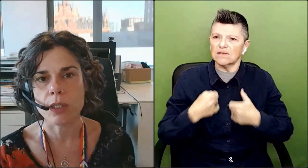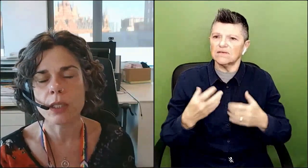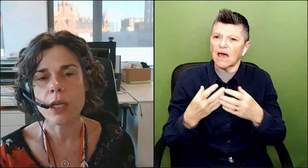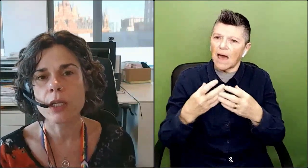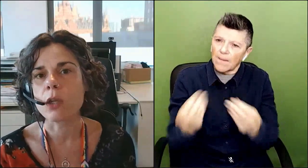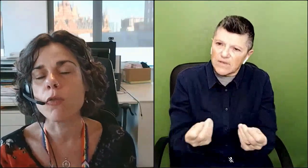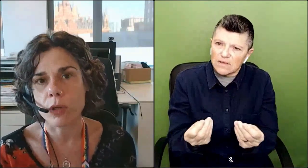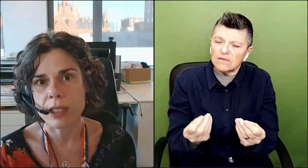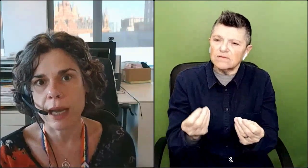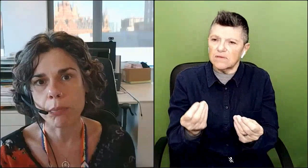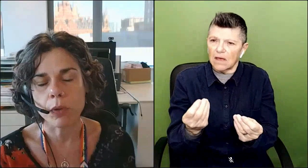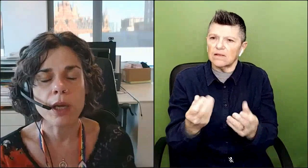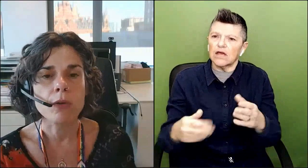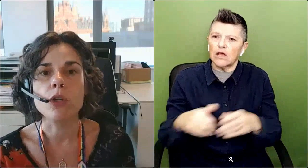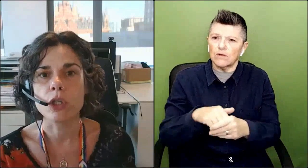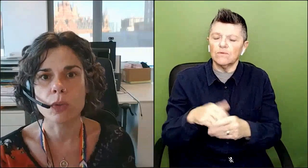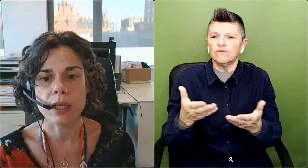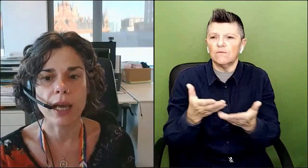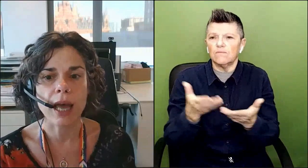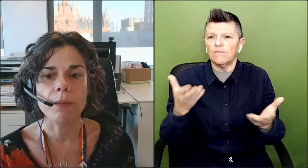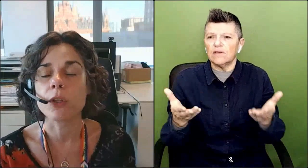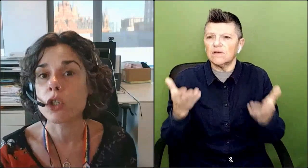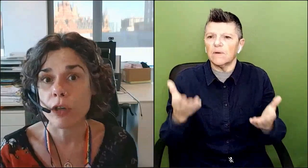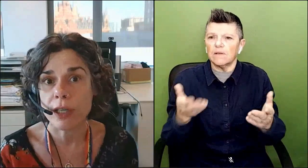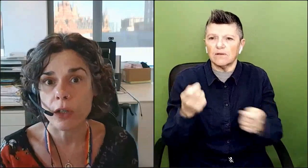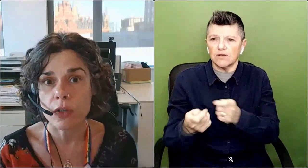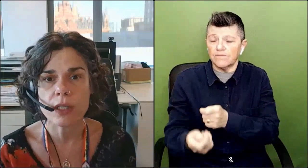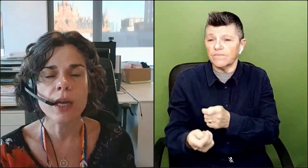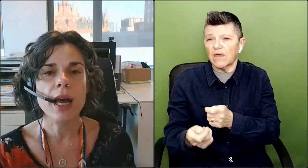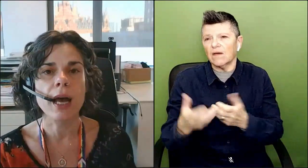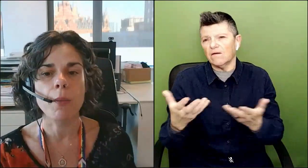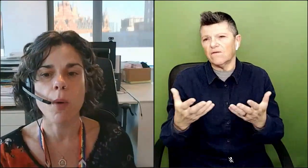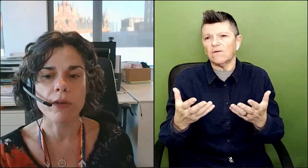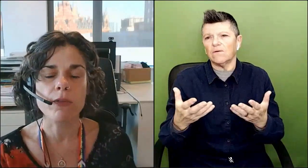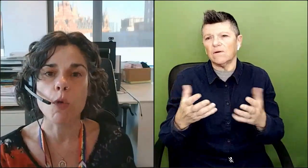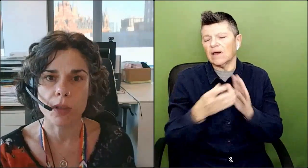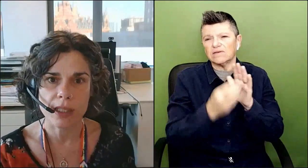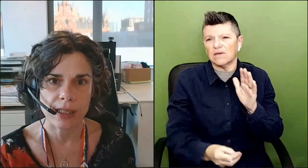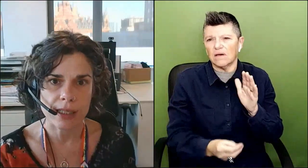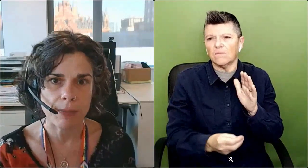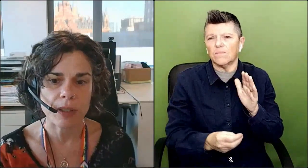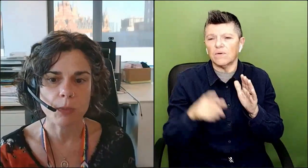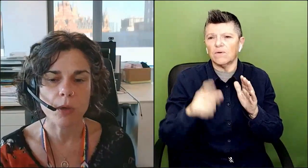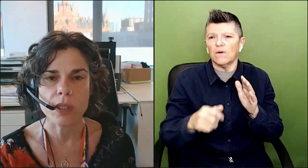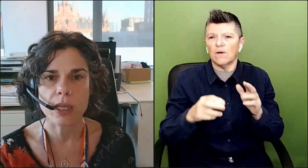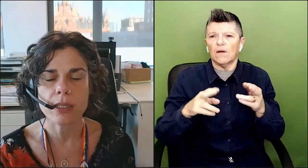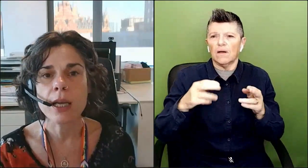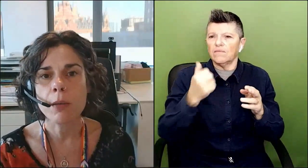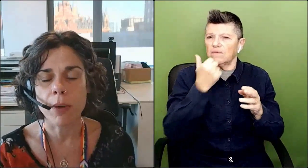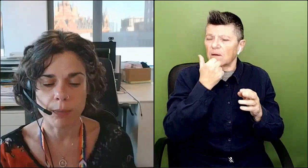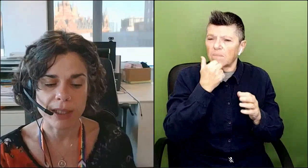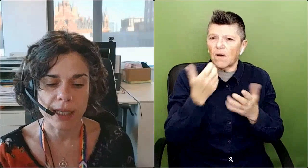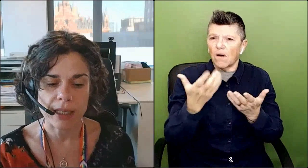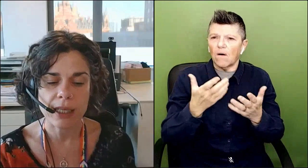adjustments. So for example, reducing the triggers in a formal sickness absence process might be kicked